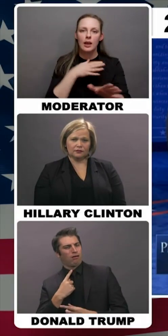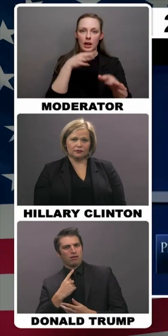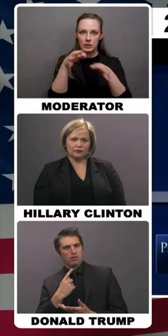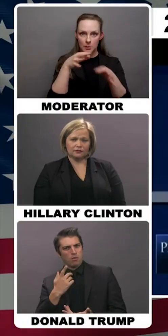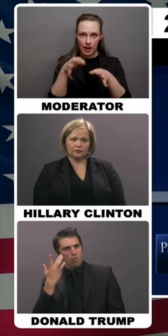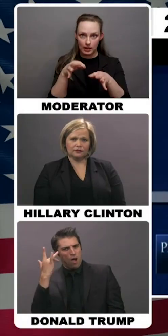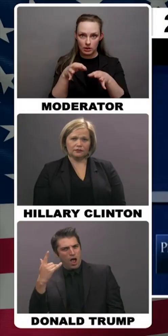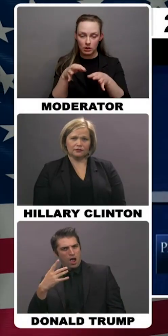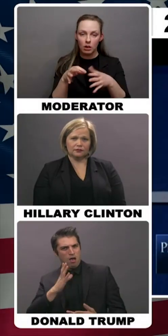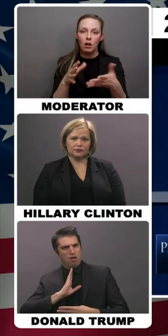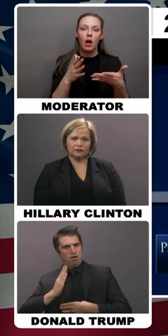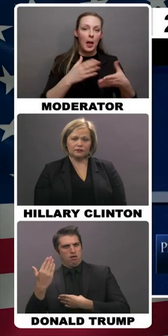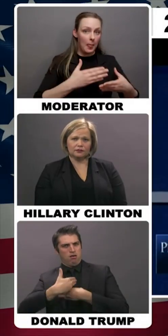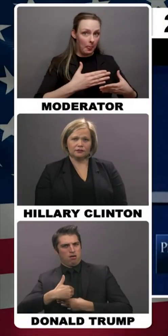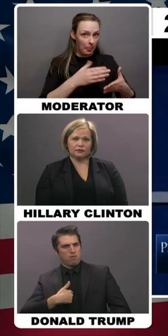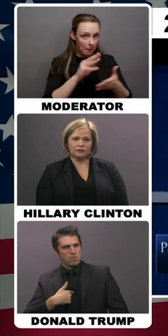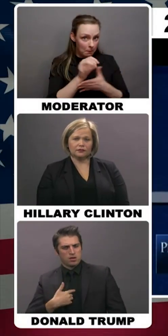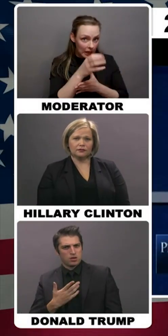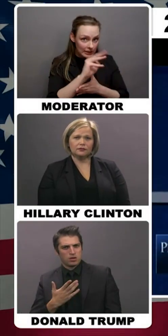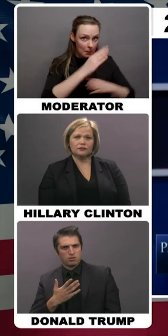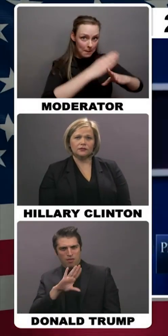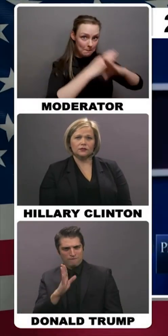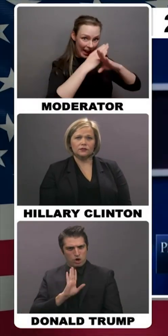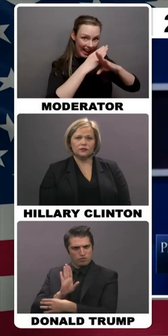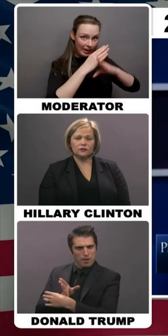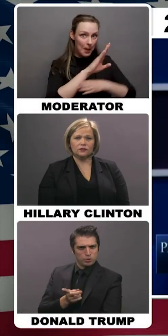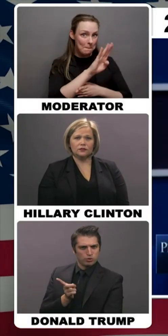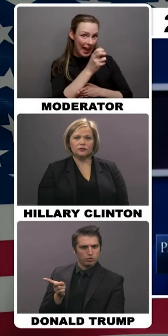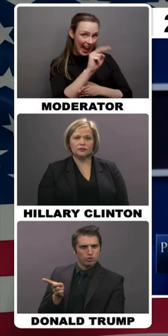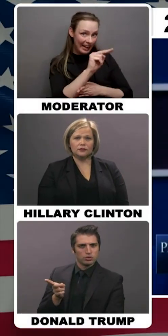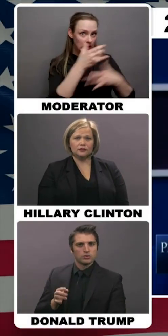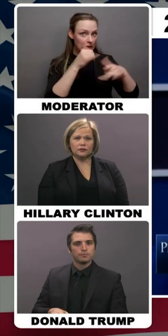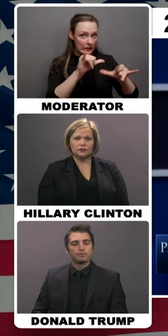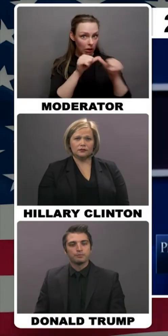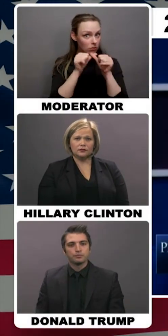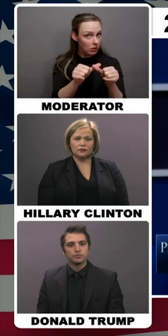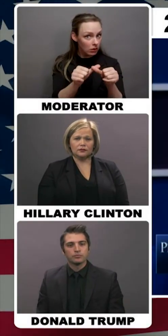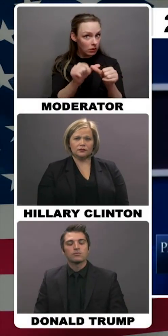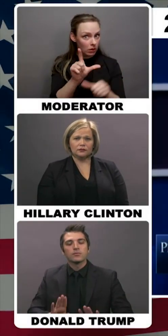or not the Muslim ban still stands? It's Called extreme vetting.